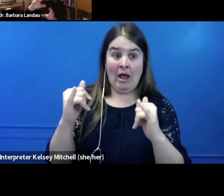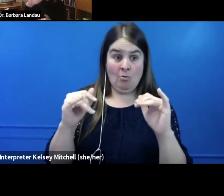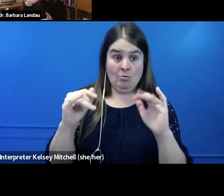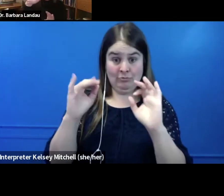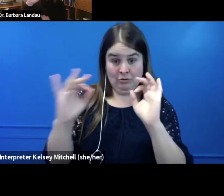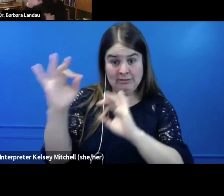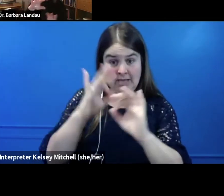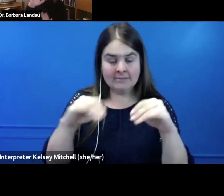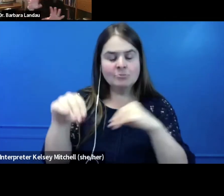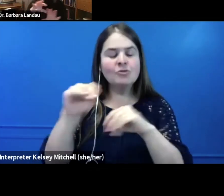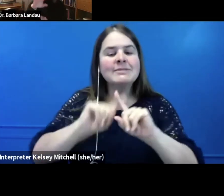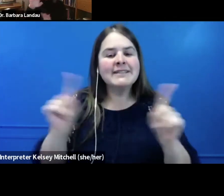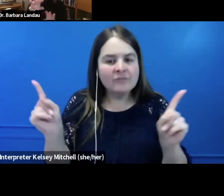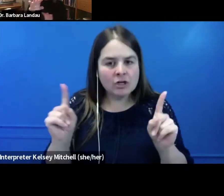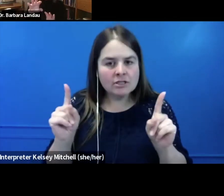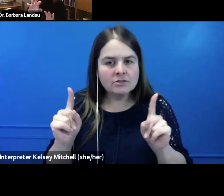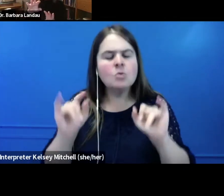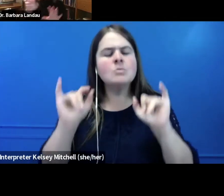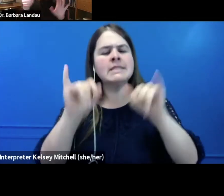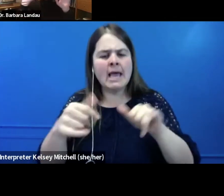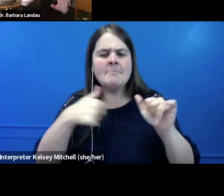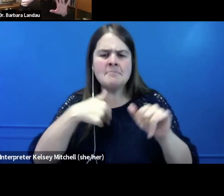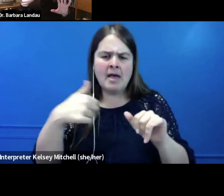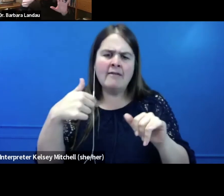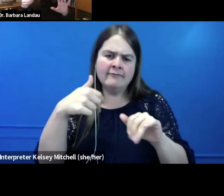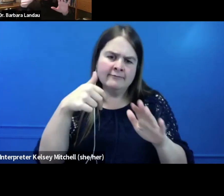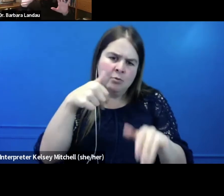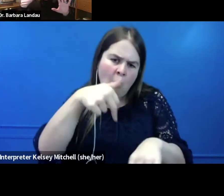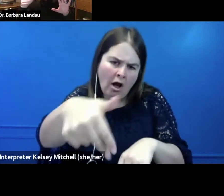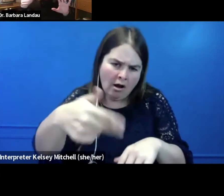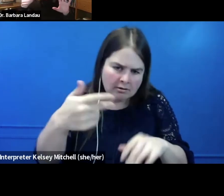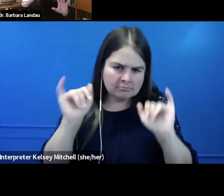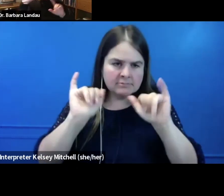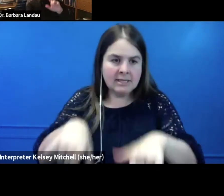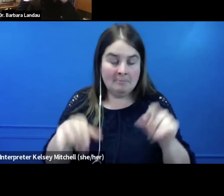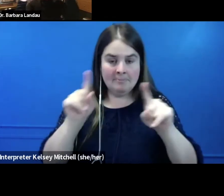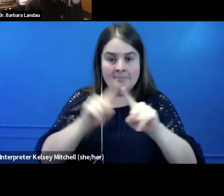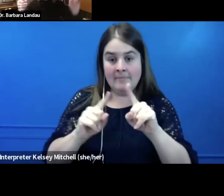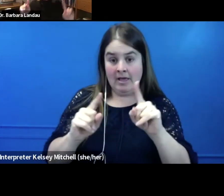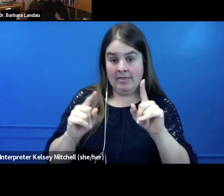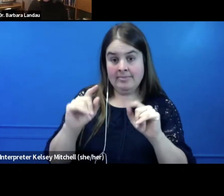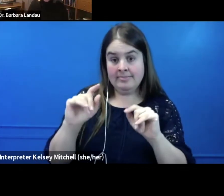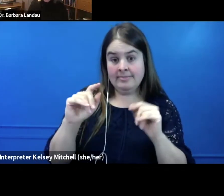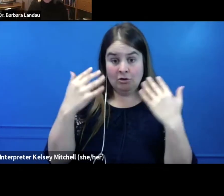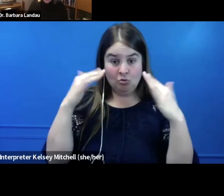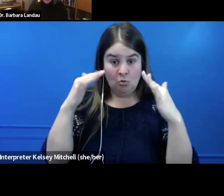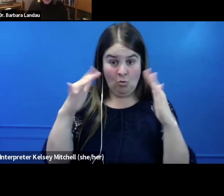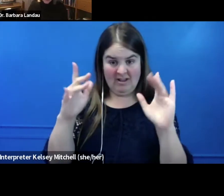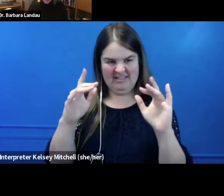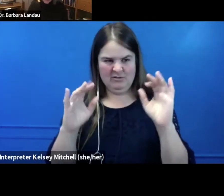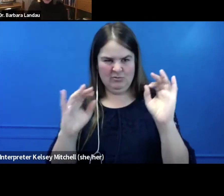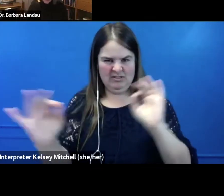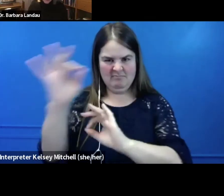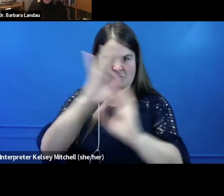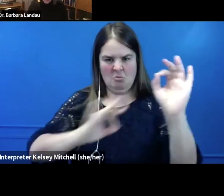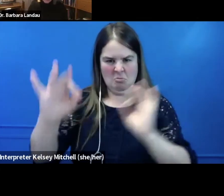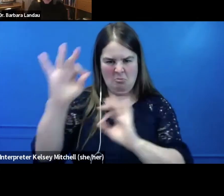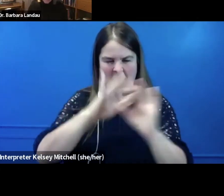light walker still has its internal motions the rant the noise dots are going in random directions and you'll